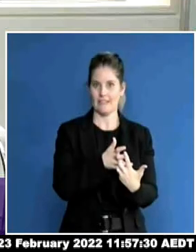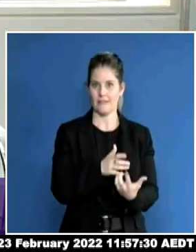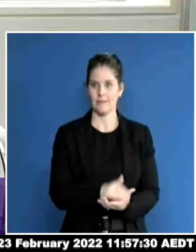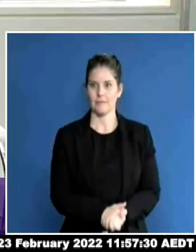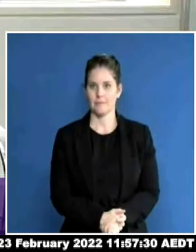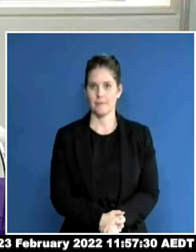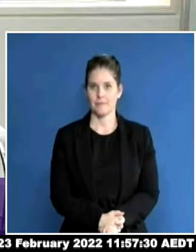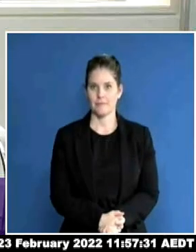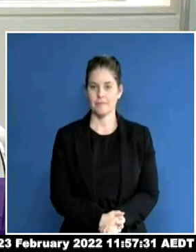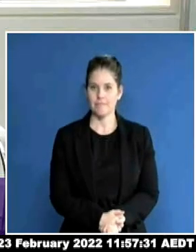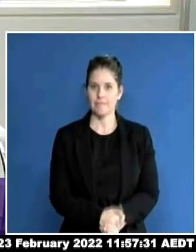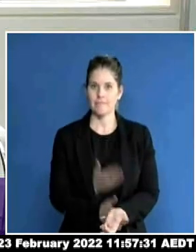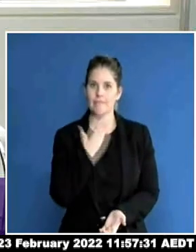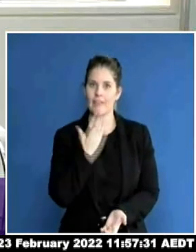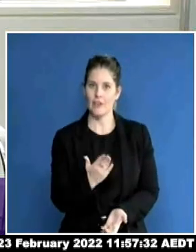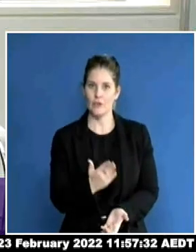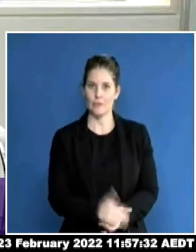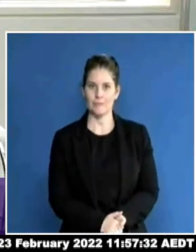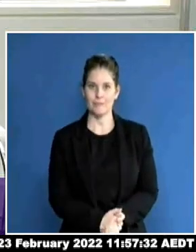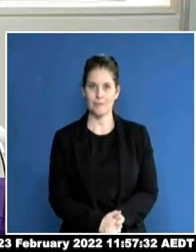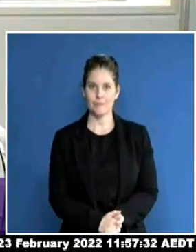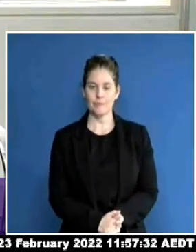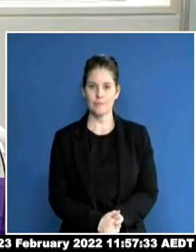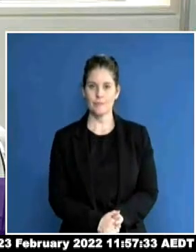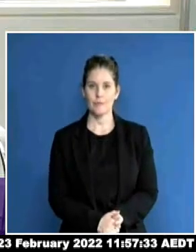And just before we take a break, I just wanted to ask one final question.